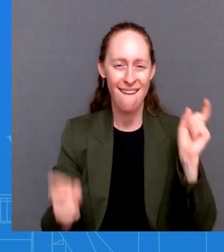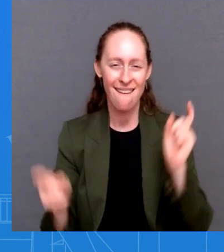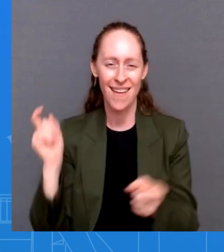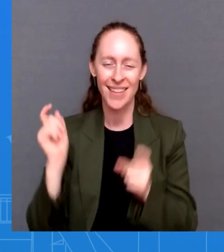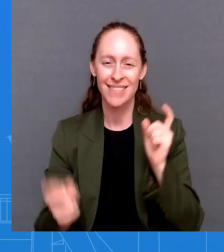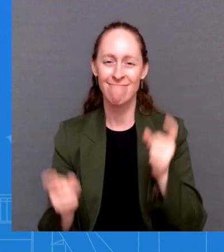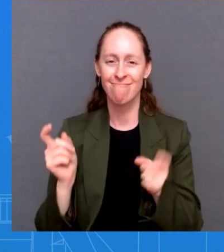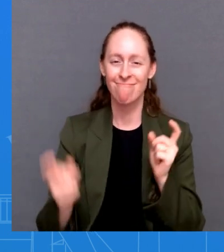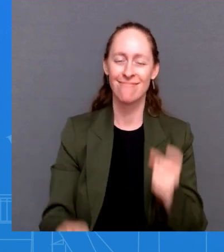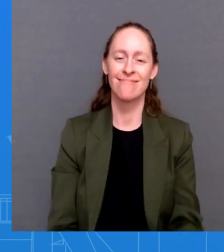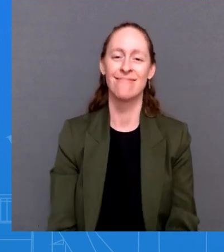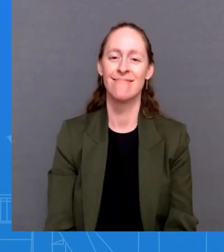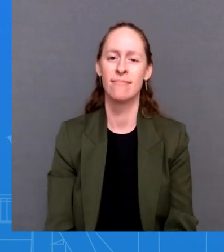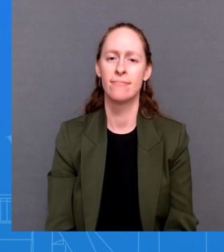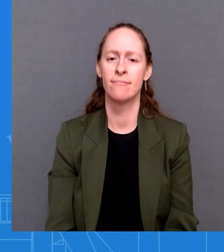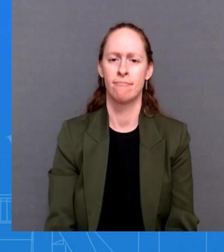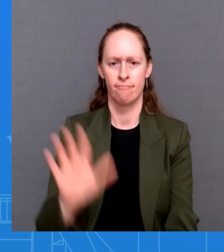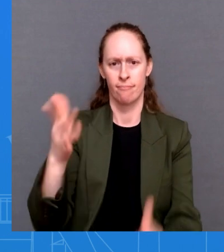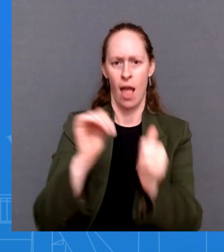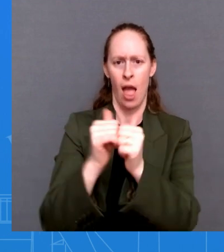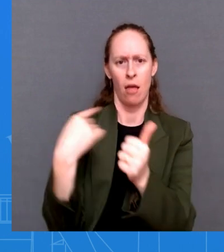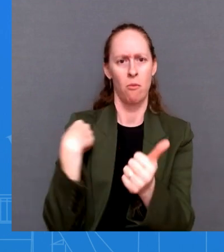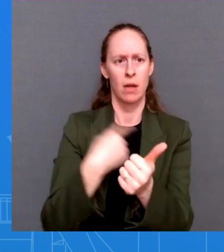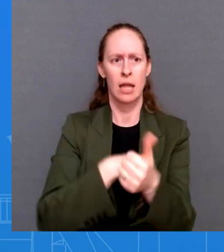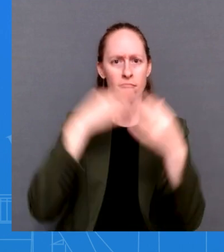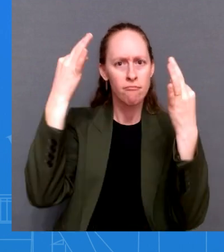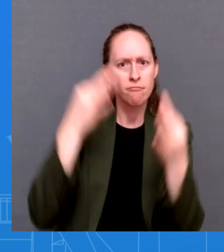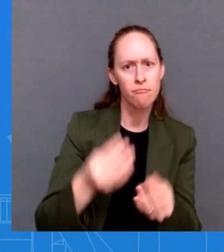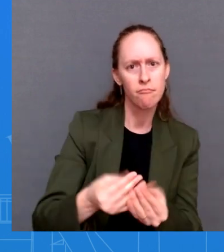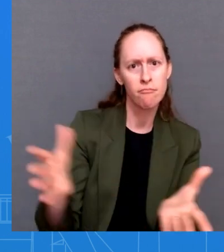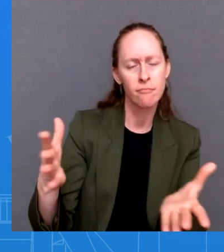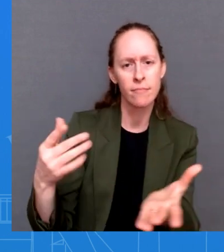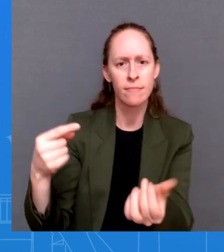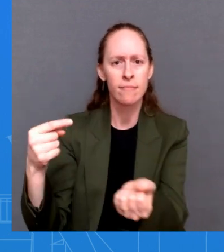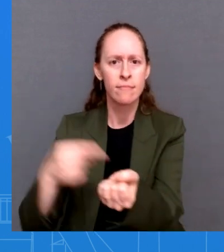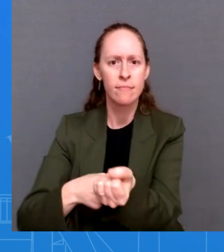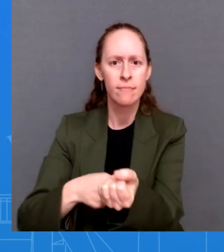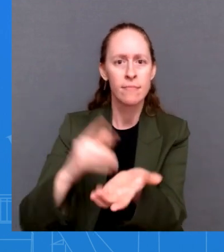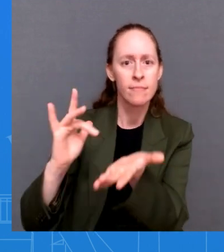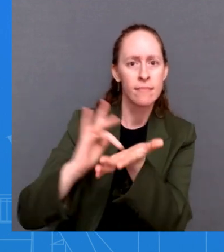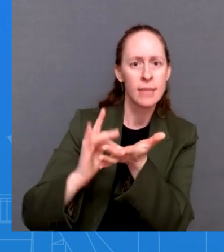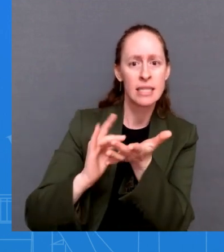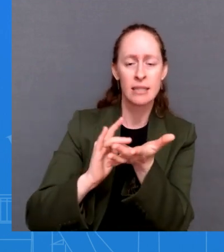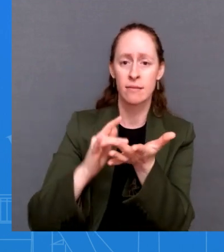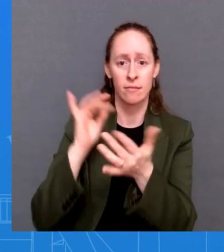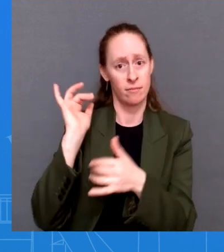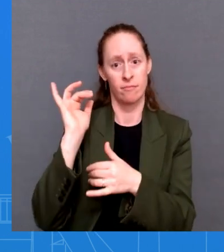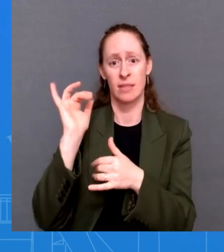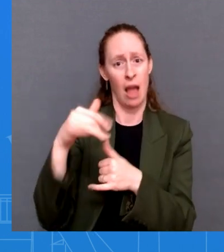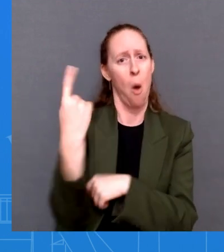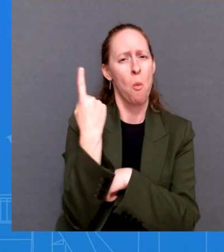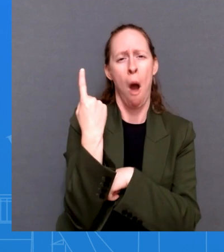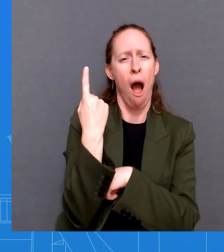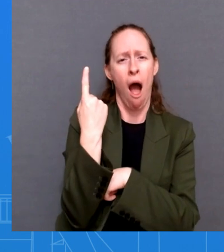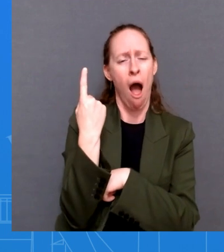that we had on that at that event. And the education and information that we were able to share at that event, I think should not be overlooked.